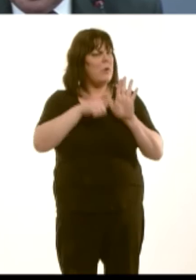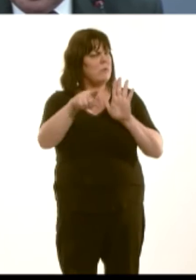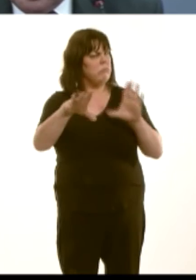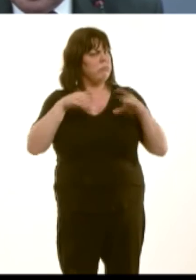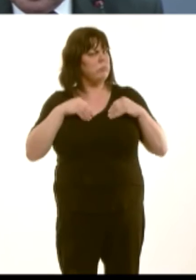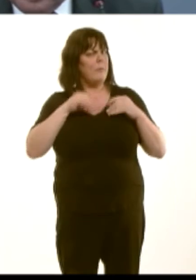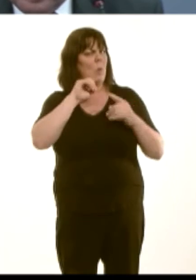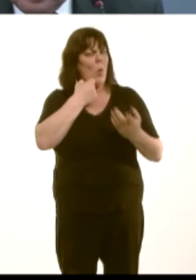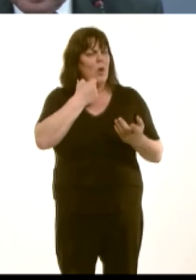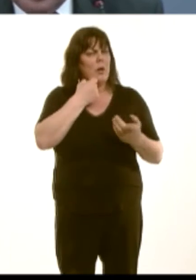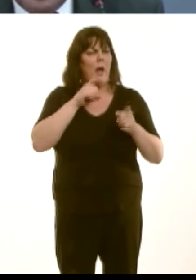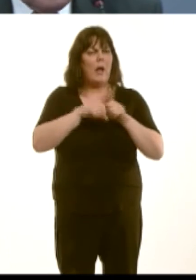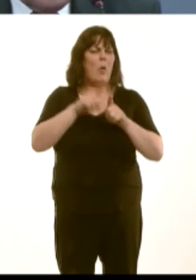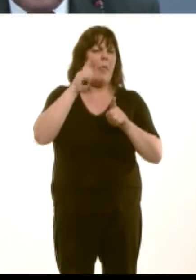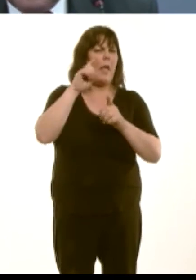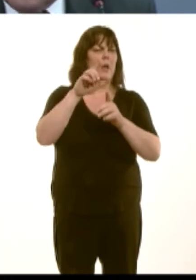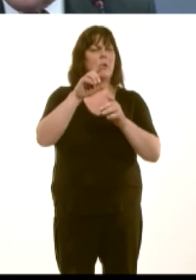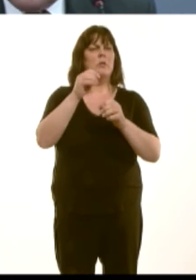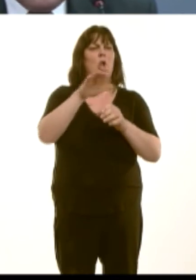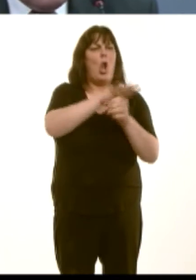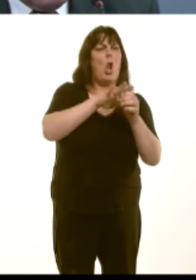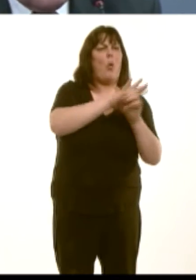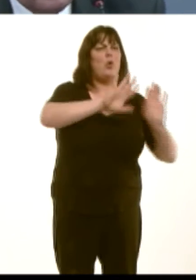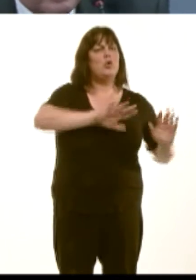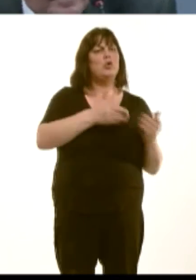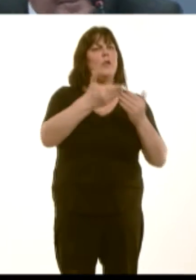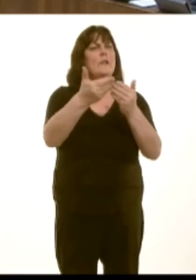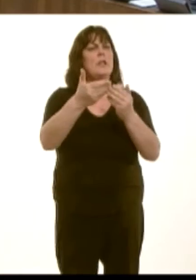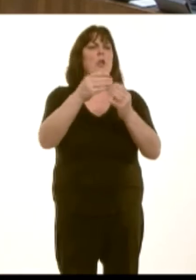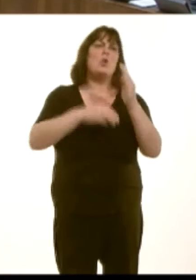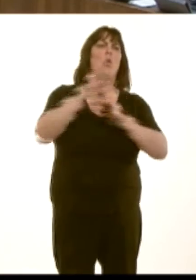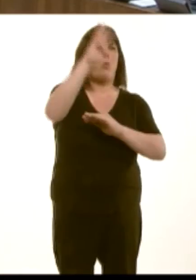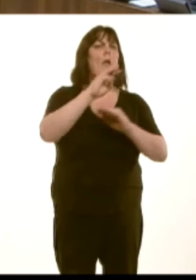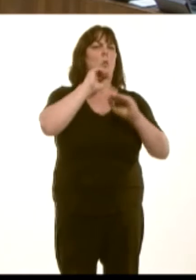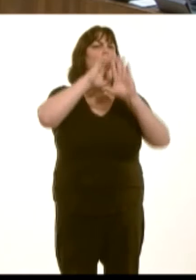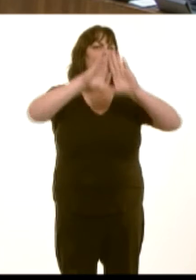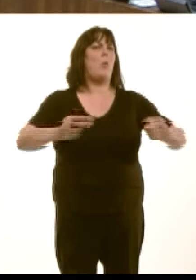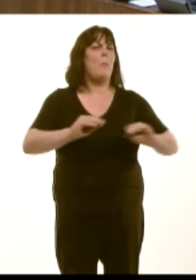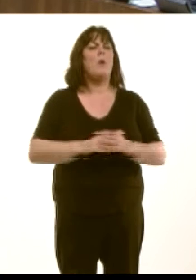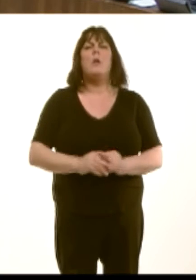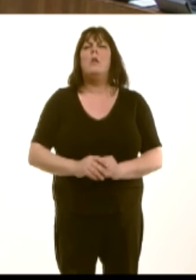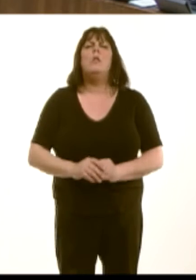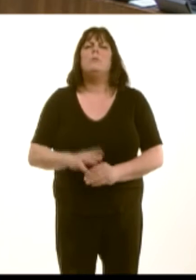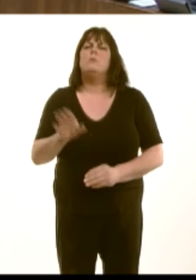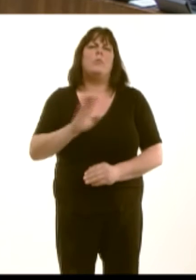being taken away from district general hospitals across north Wales? Carwyn Jones: No. What I can envisage is when the sub-regional neonatal intensive care centre is established